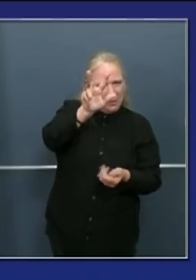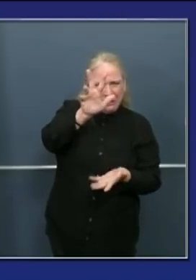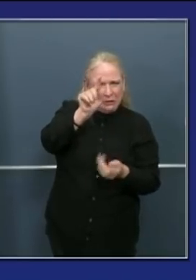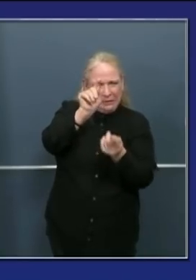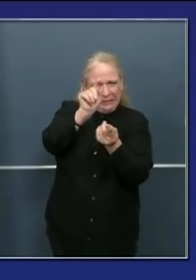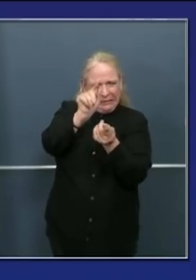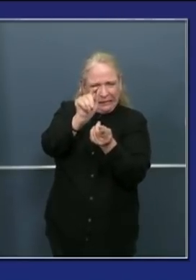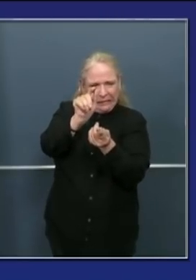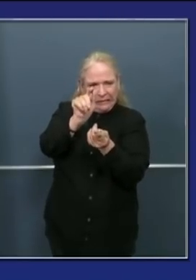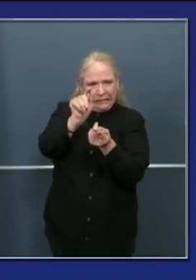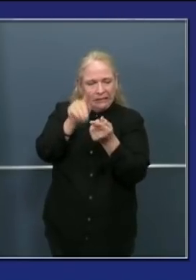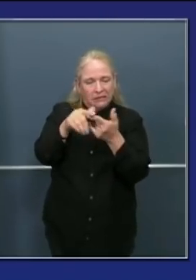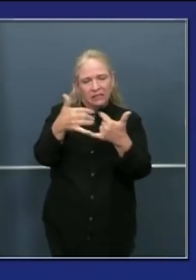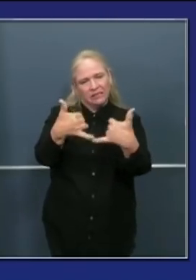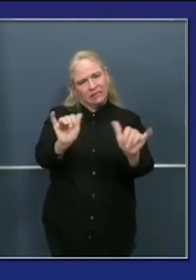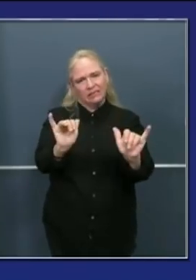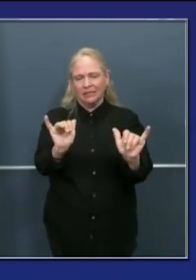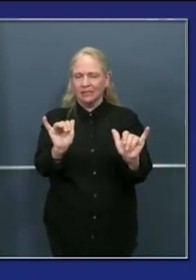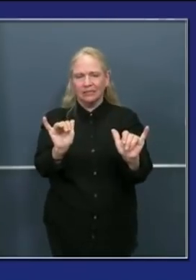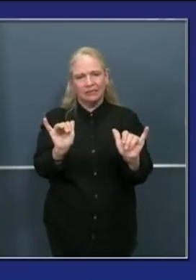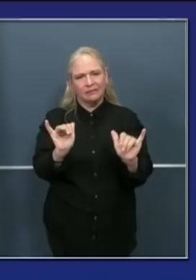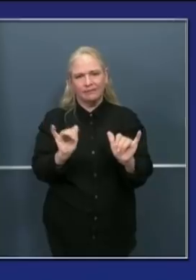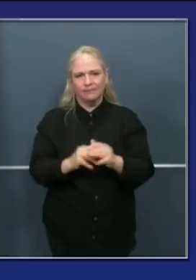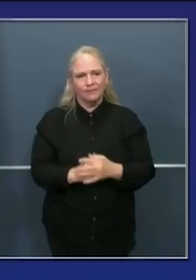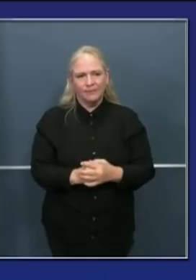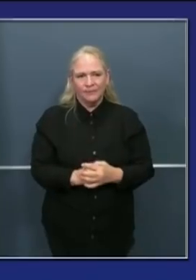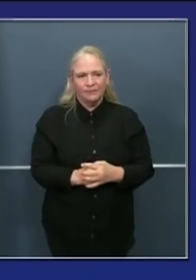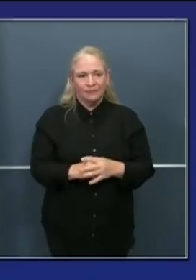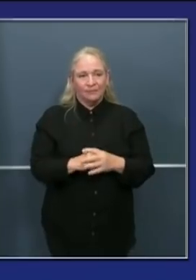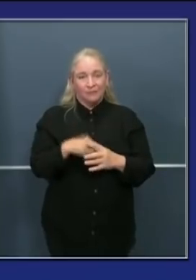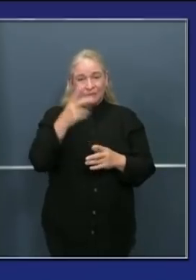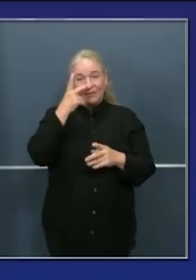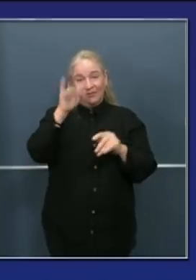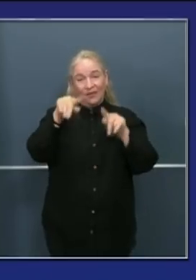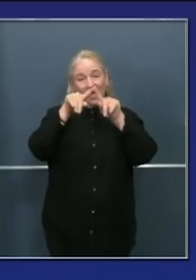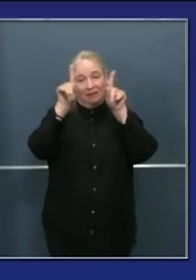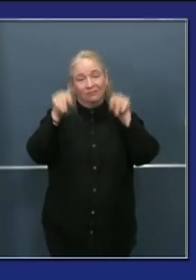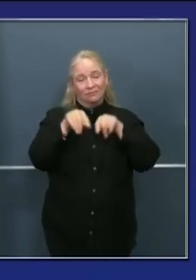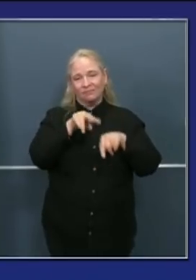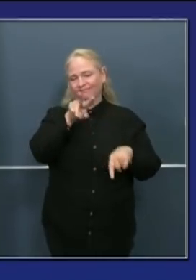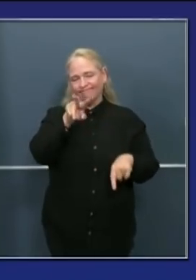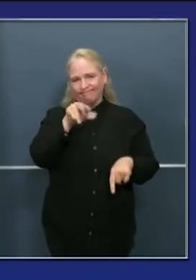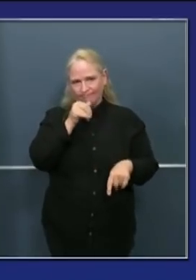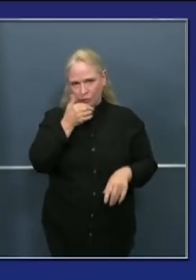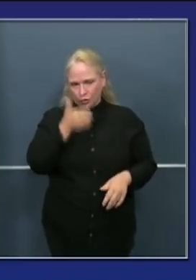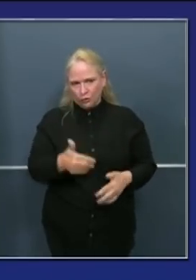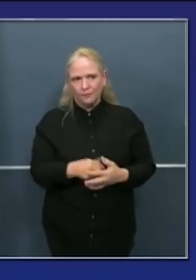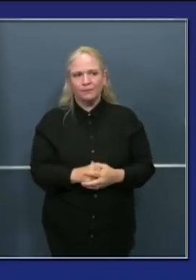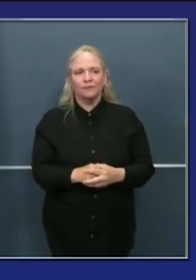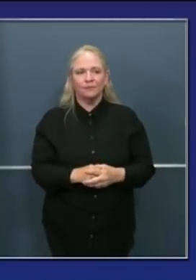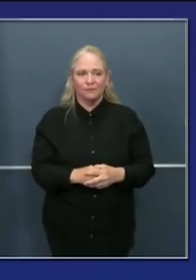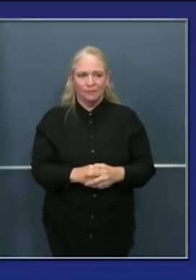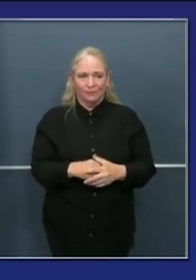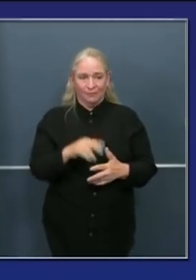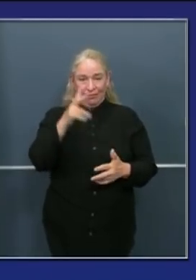ADMISSIONS RISE AND IT WAS NICE TO SEE GOING DOWN IN 24 HOUR PERIOD AND THIS SLIDE SAYS